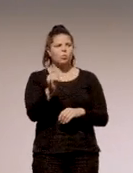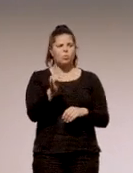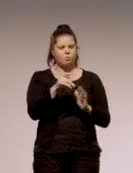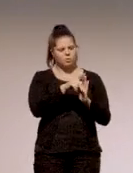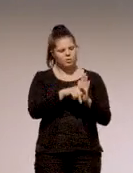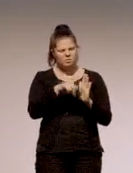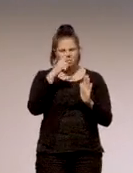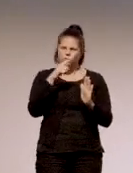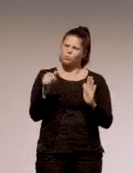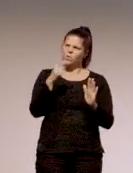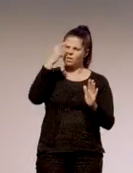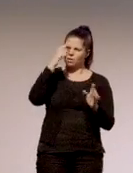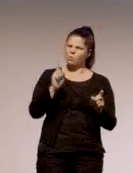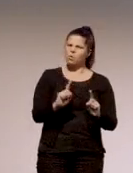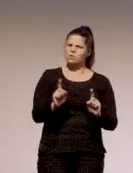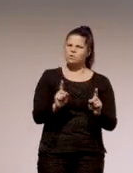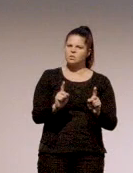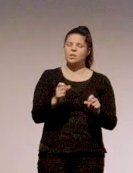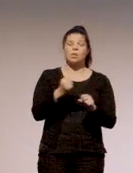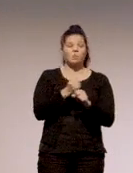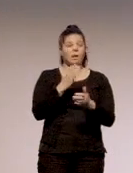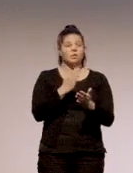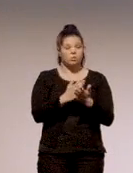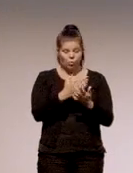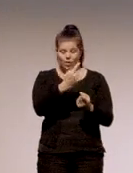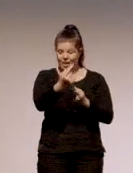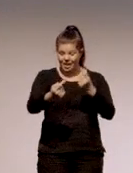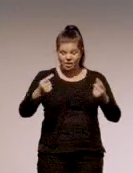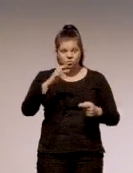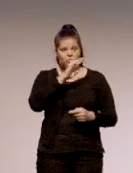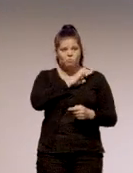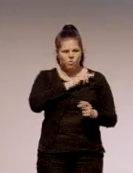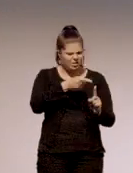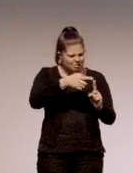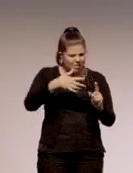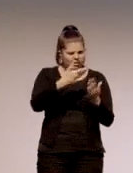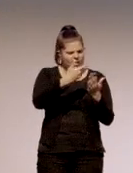And actually making sure that each of those areas, each of those roles has specific lists to help them make sure that they are